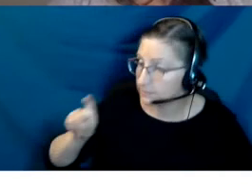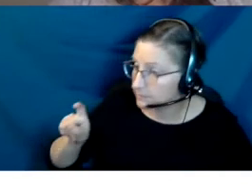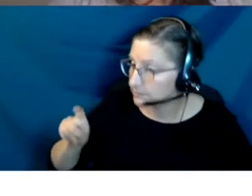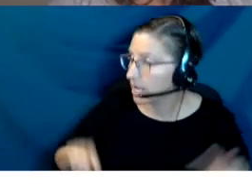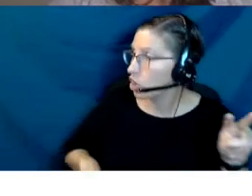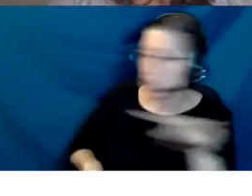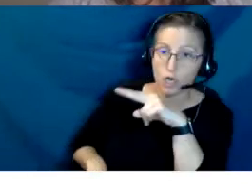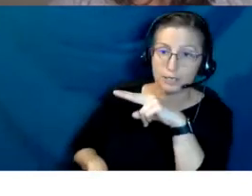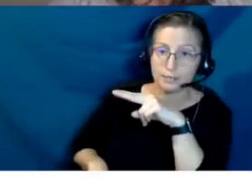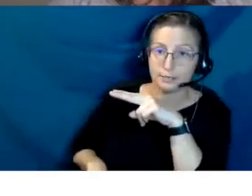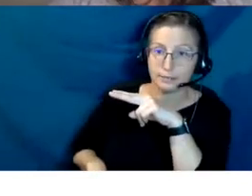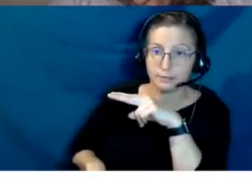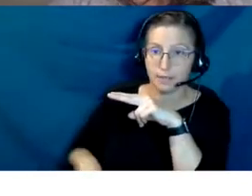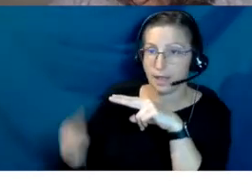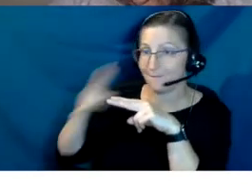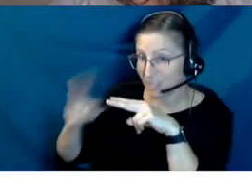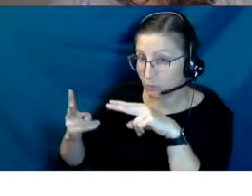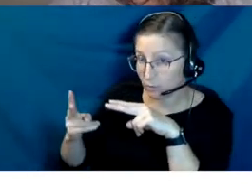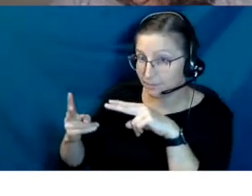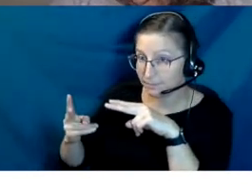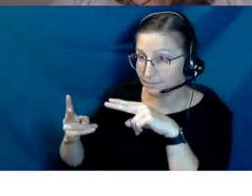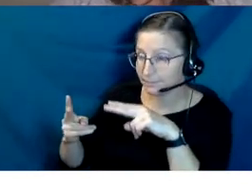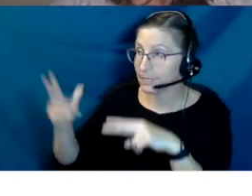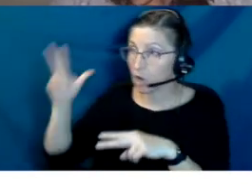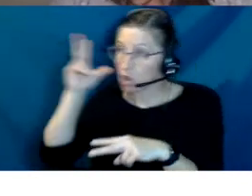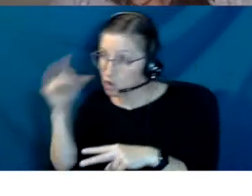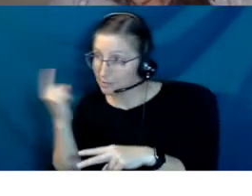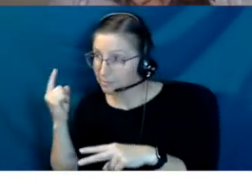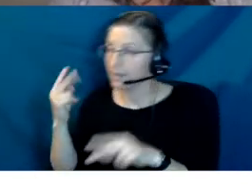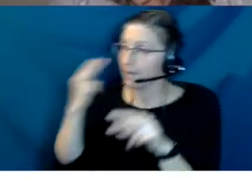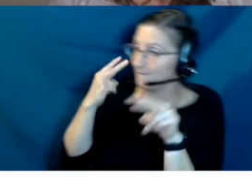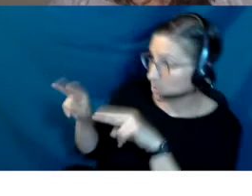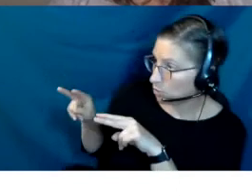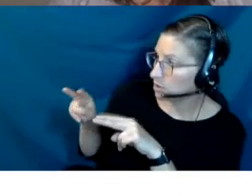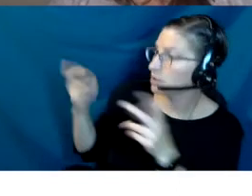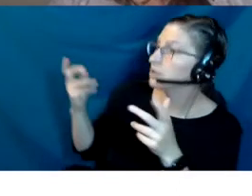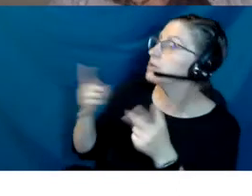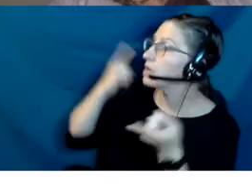then try to see if what you heard matches what you see. And so you know, if you think